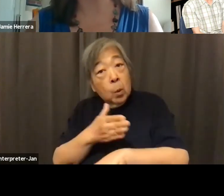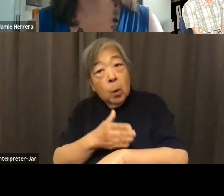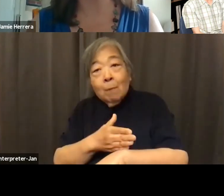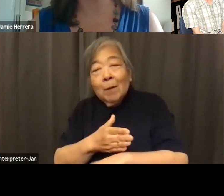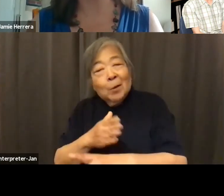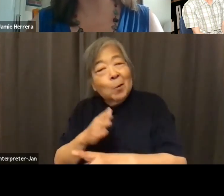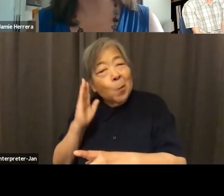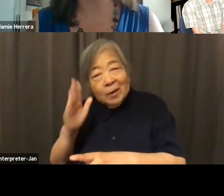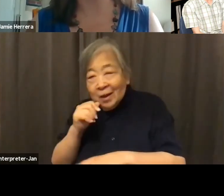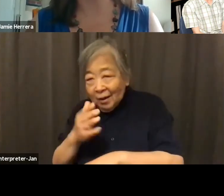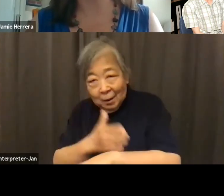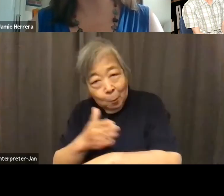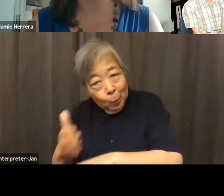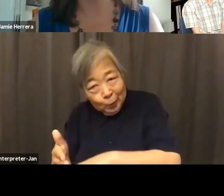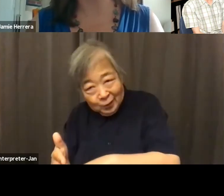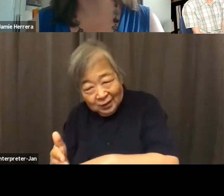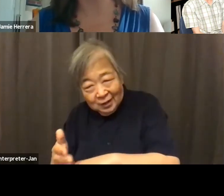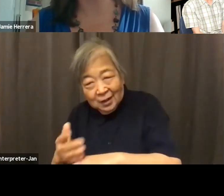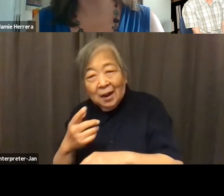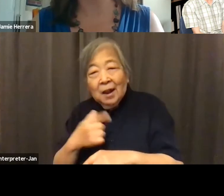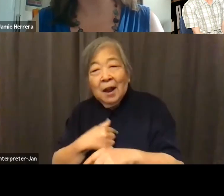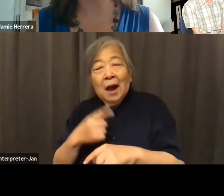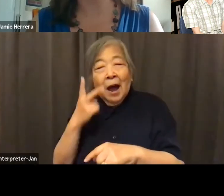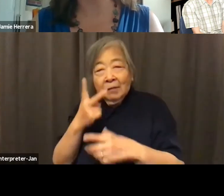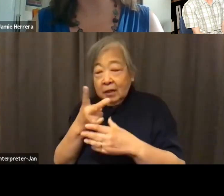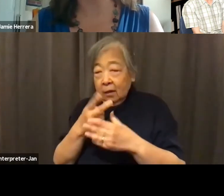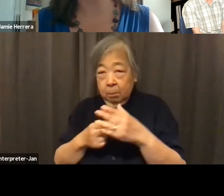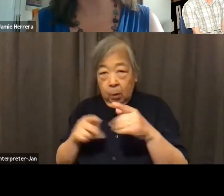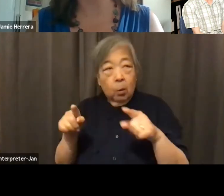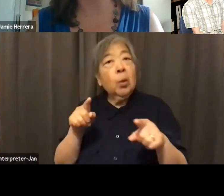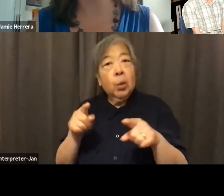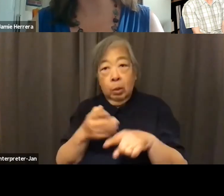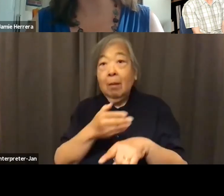I think I've seen both sides of the coin.